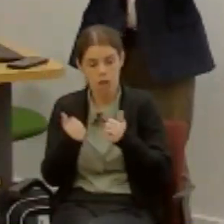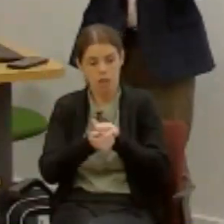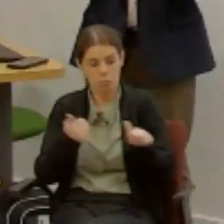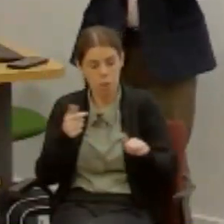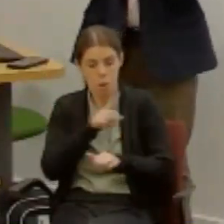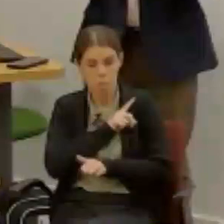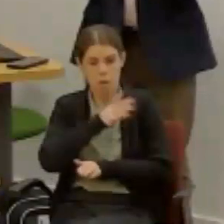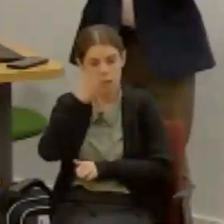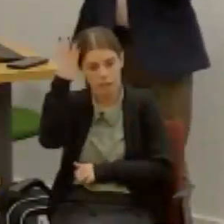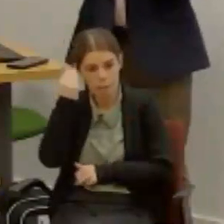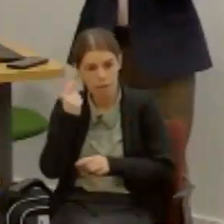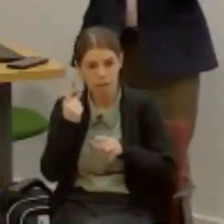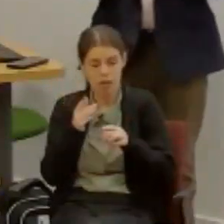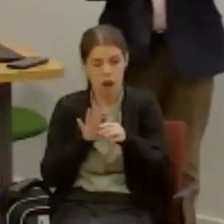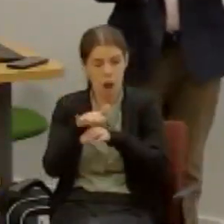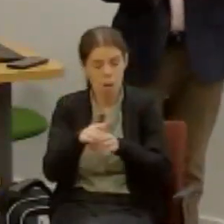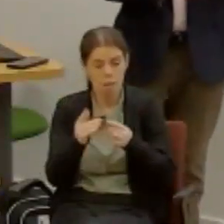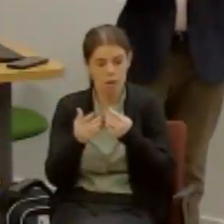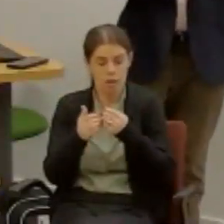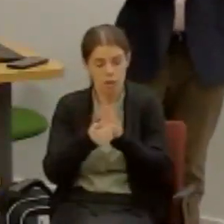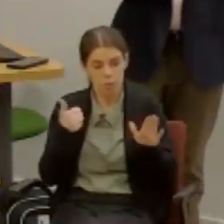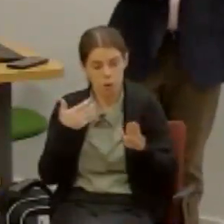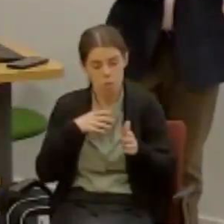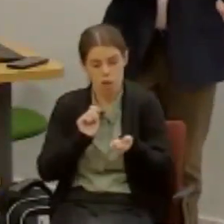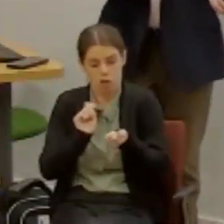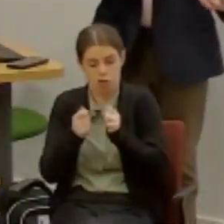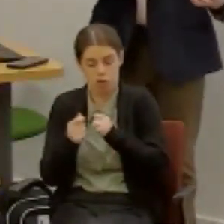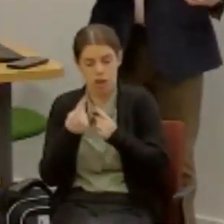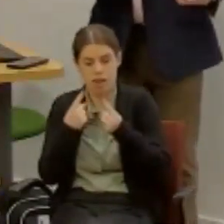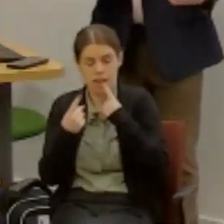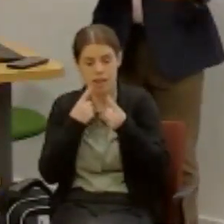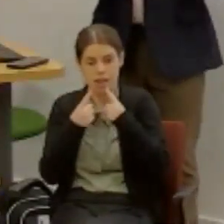here and then, finally, how we take that information, try, and turn it into practical change, and